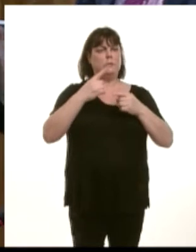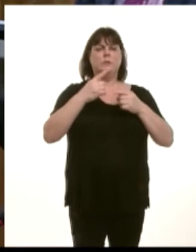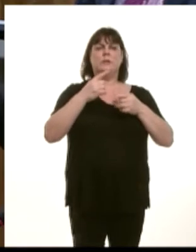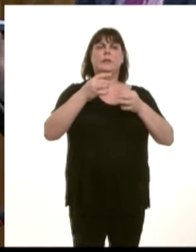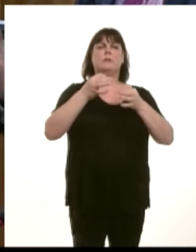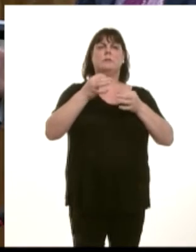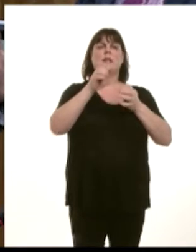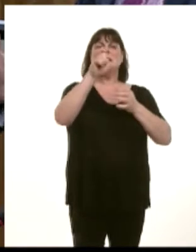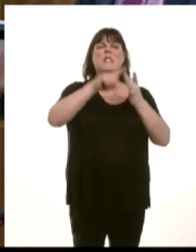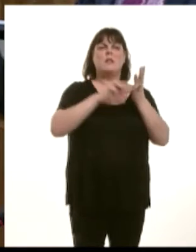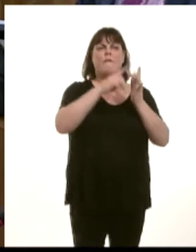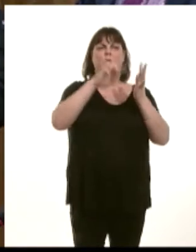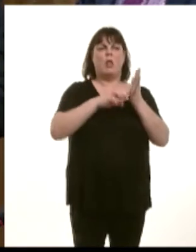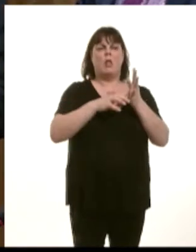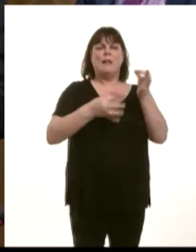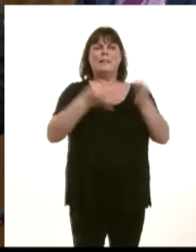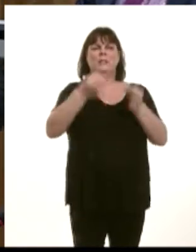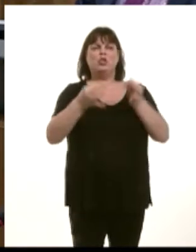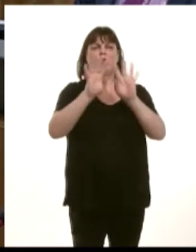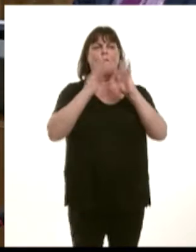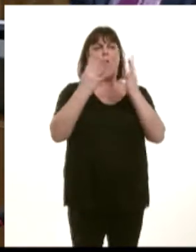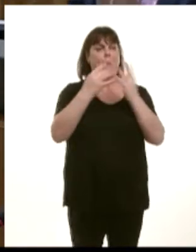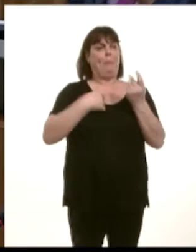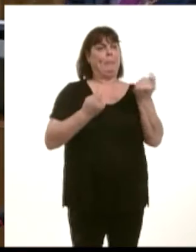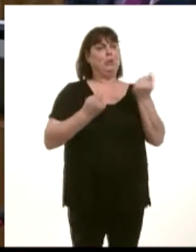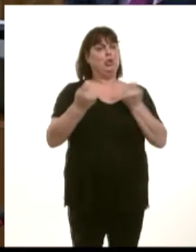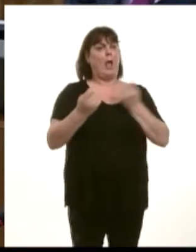it from a different perspective—a security perspective rather than a communities perspective.